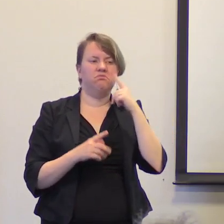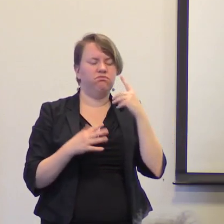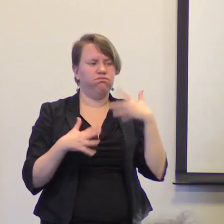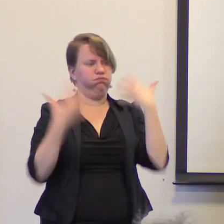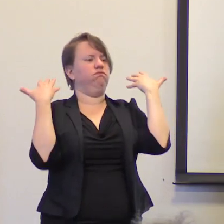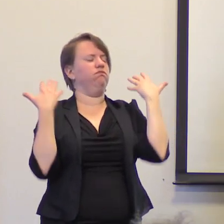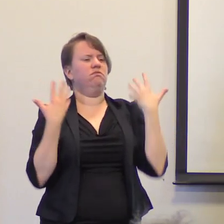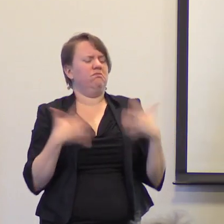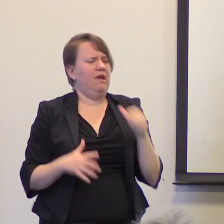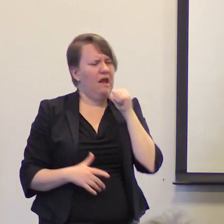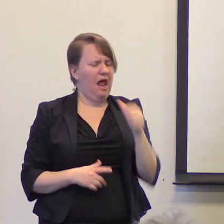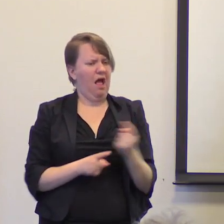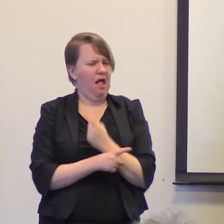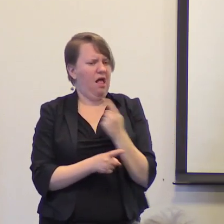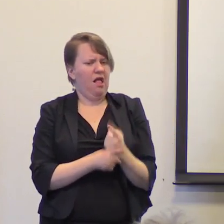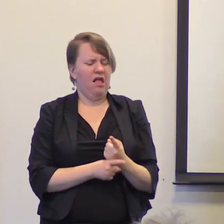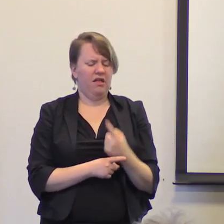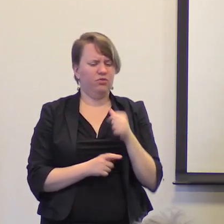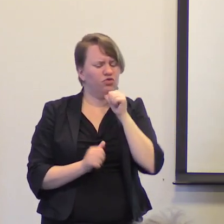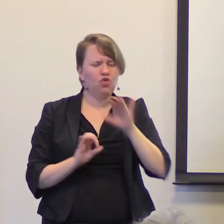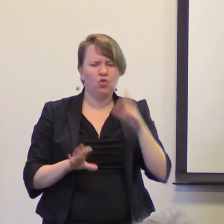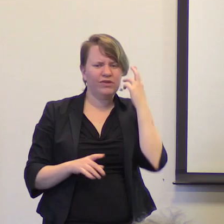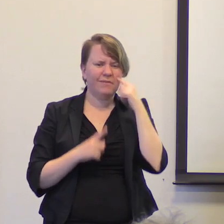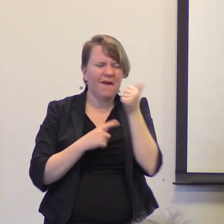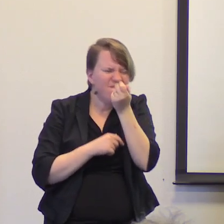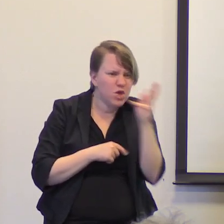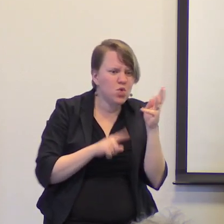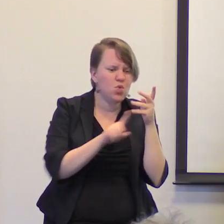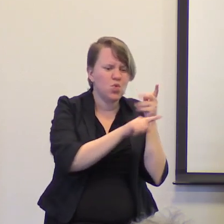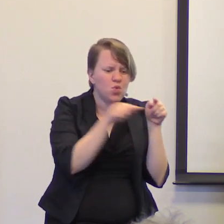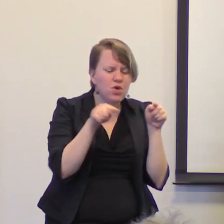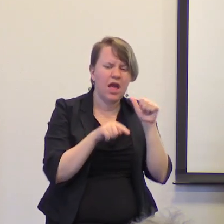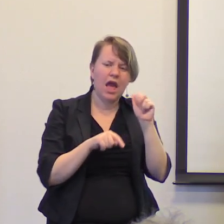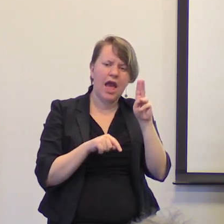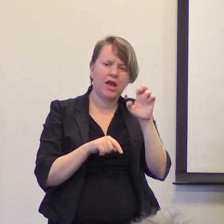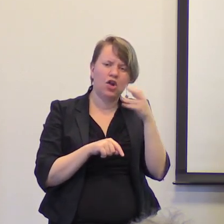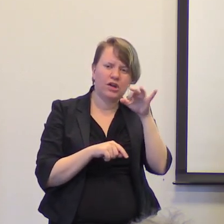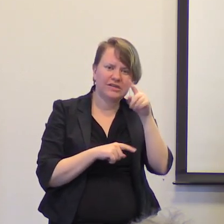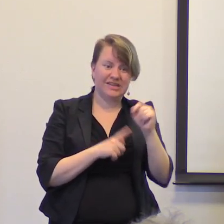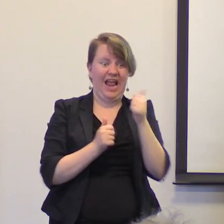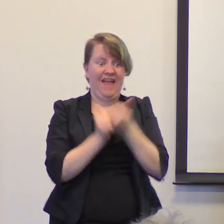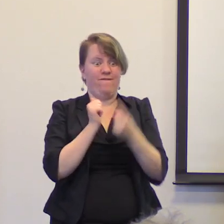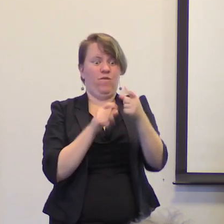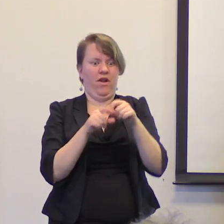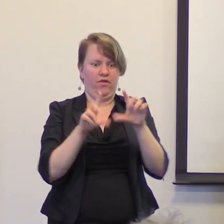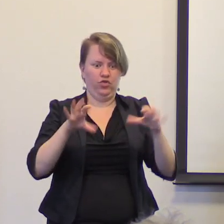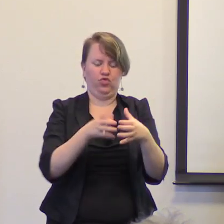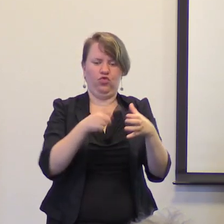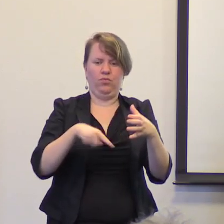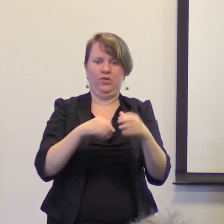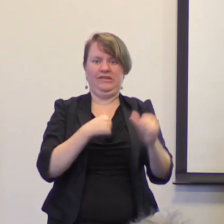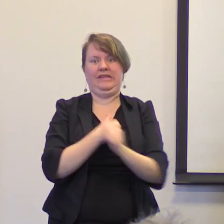There was no reason to think that because there were a few anarchists, that everybody in this group was dangerous enough to exclude. Sound familiar?